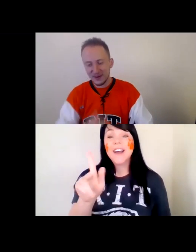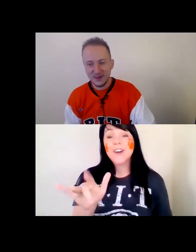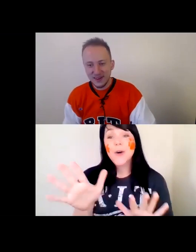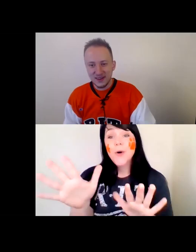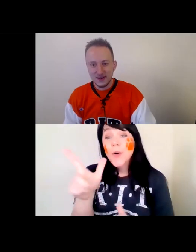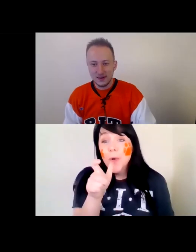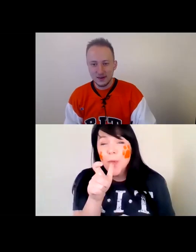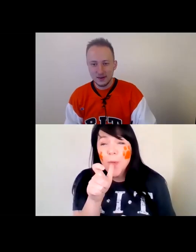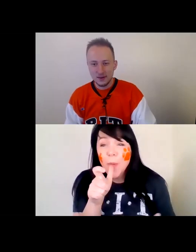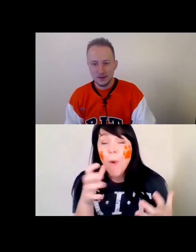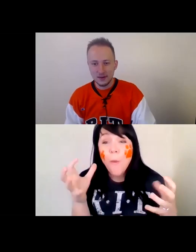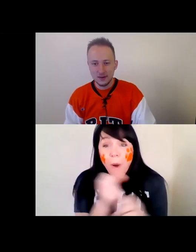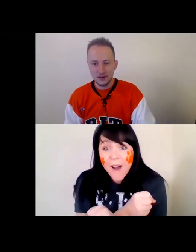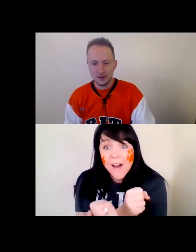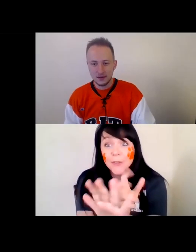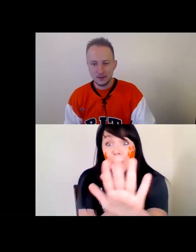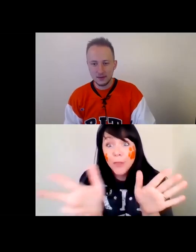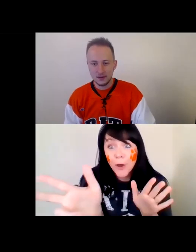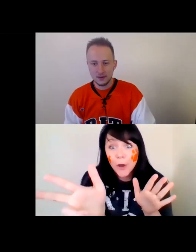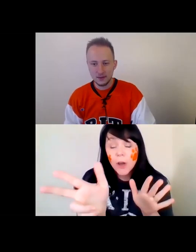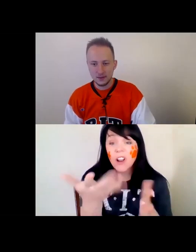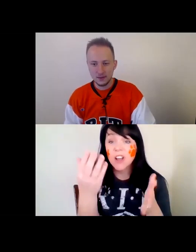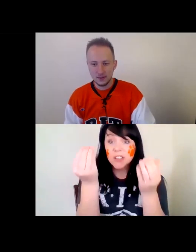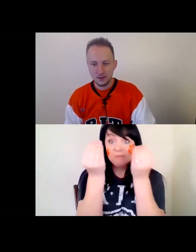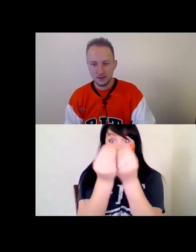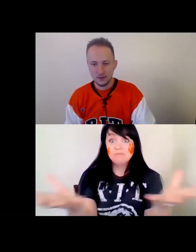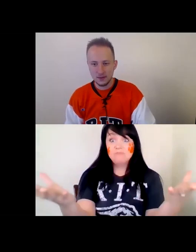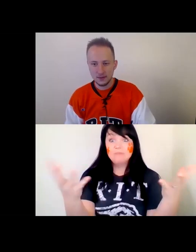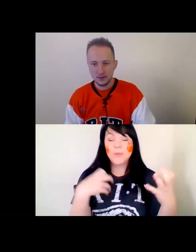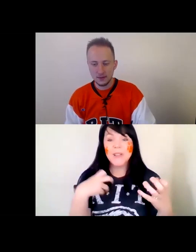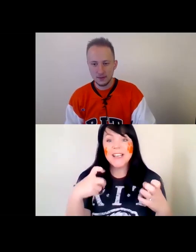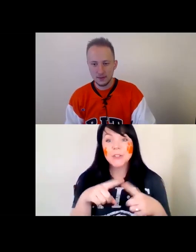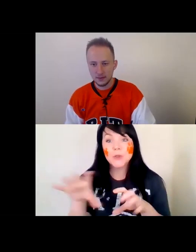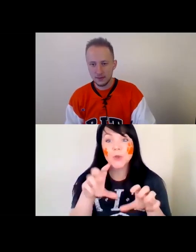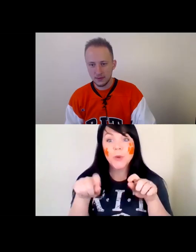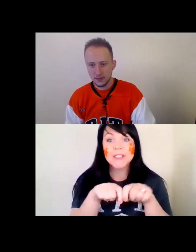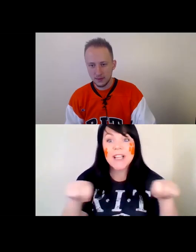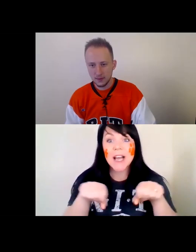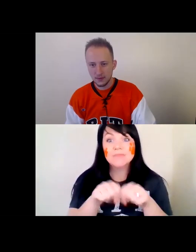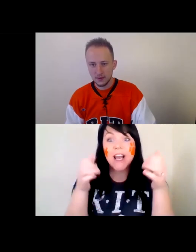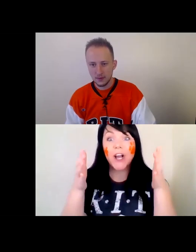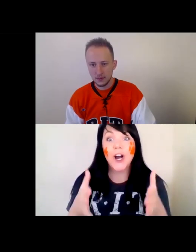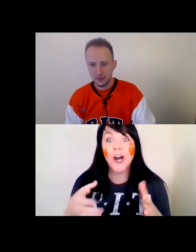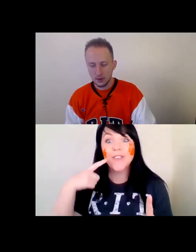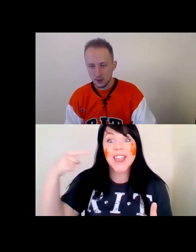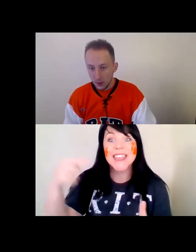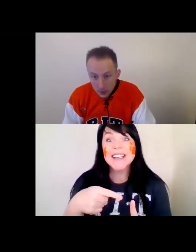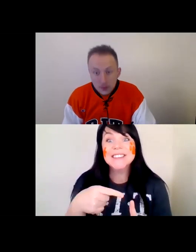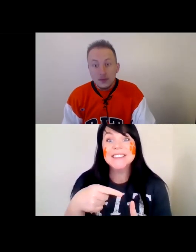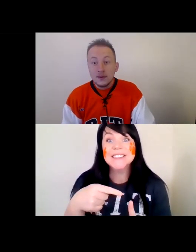Michelle: All right, who won third place? We actually had to do a tiebreaker for third place.